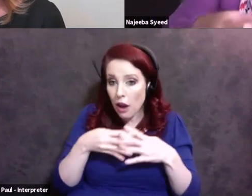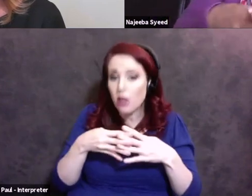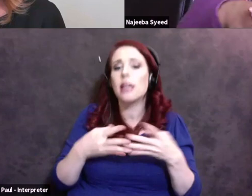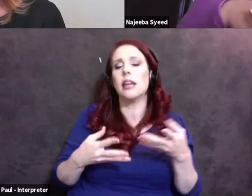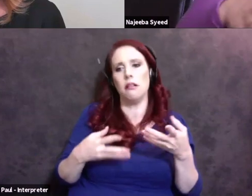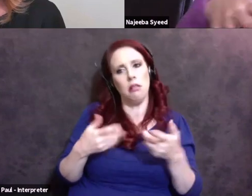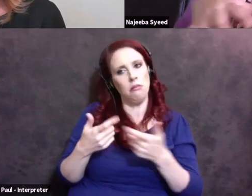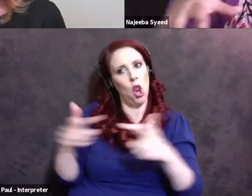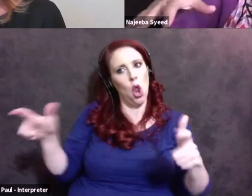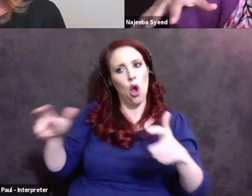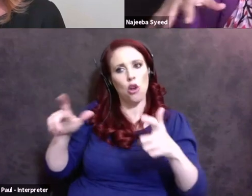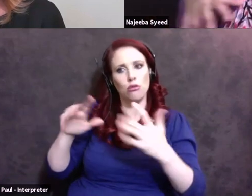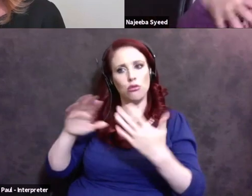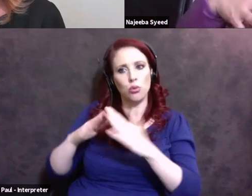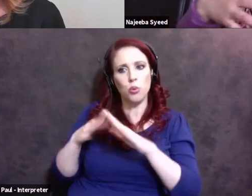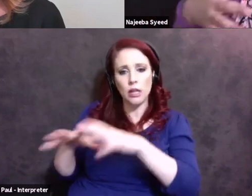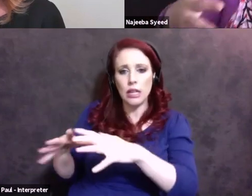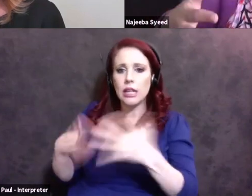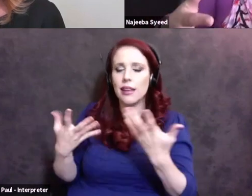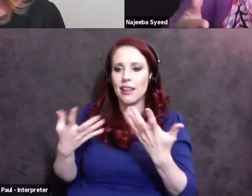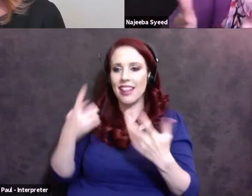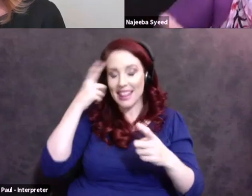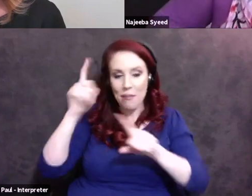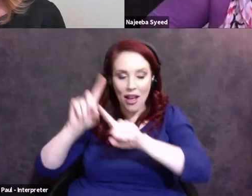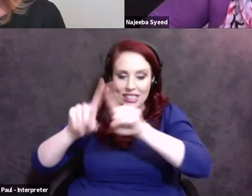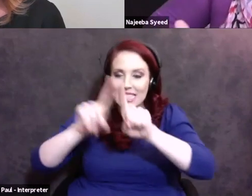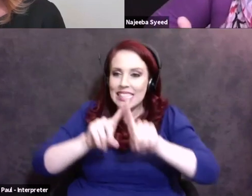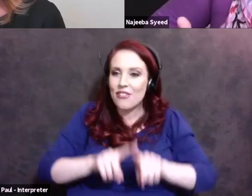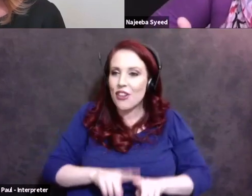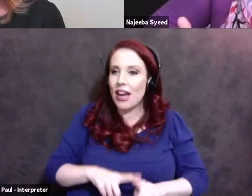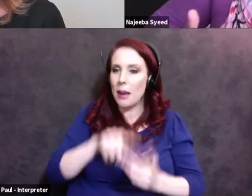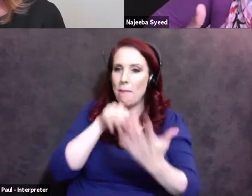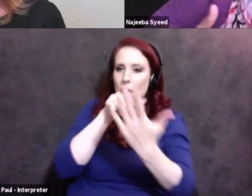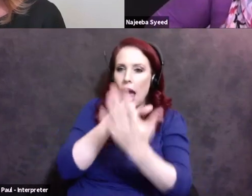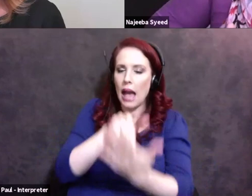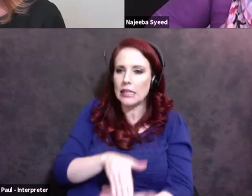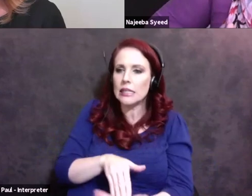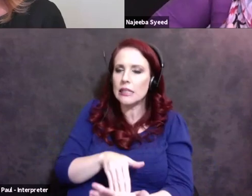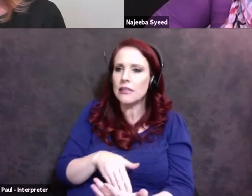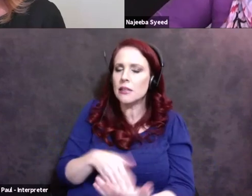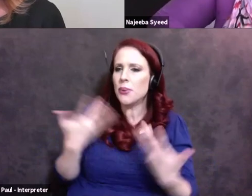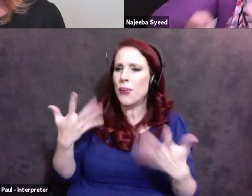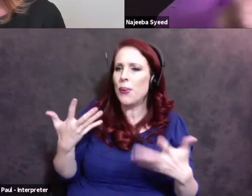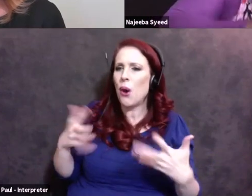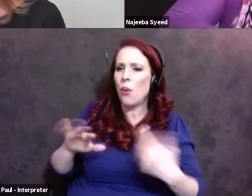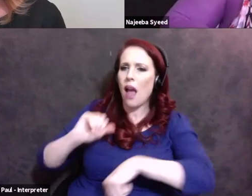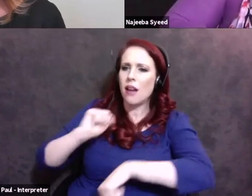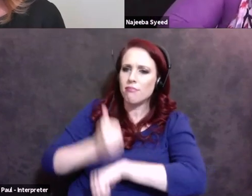Thinking about all of those different biases that are already existing and add to that